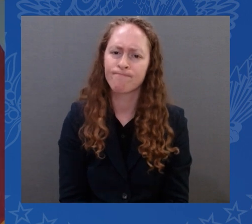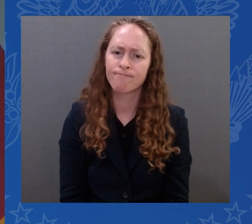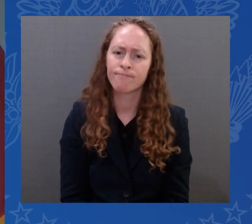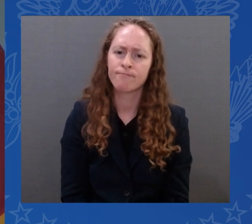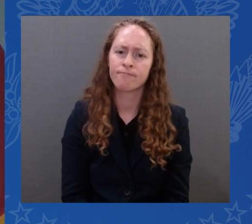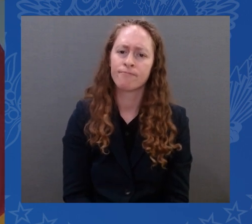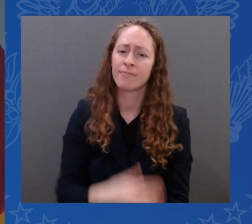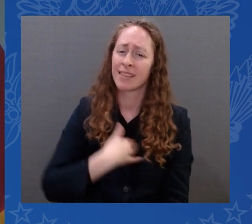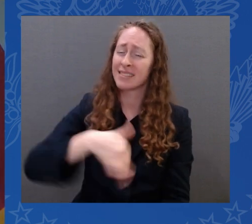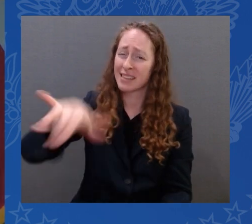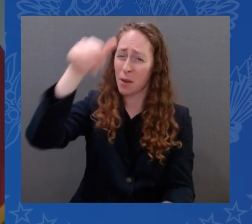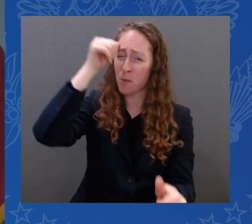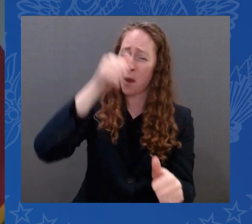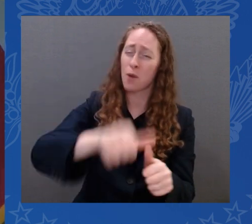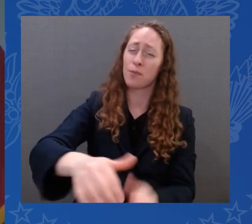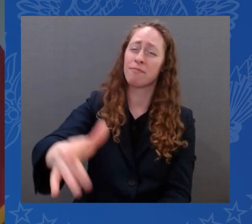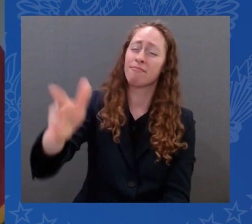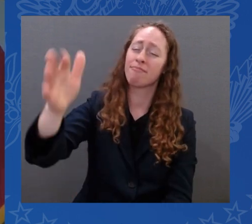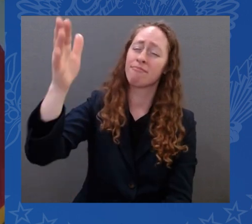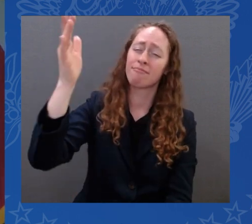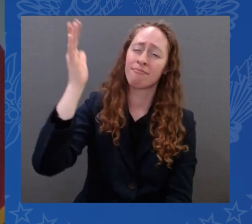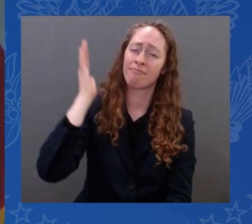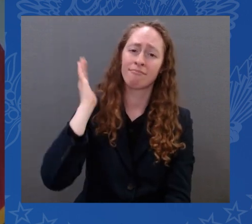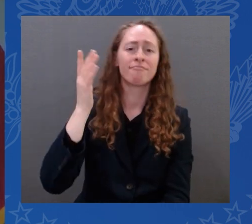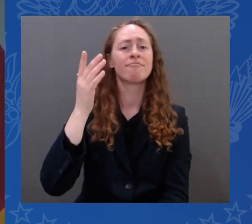He said, "Democracies cannot be sustained in the 21st century.